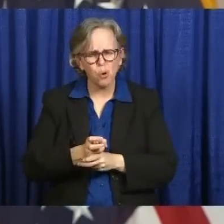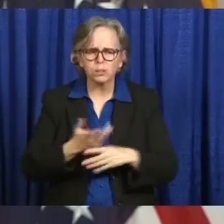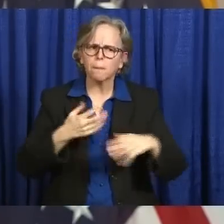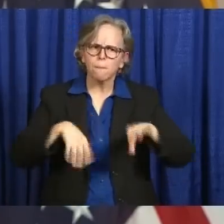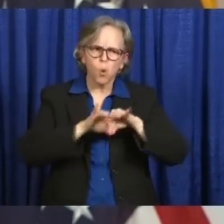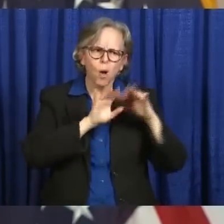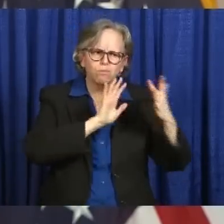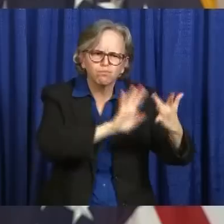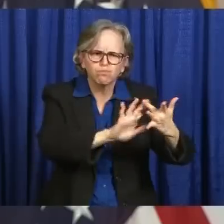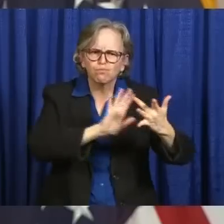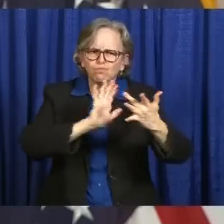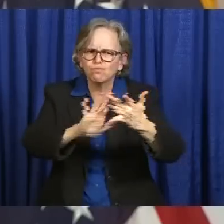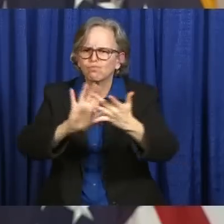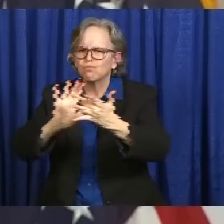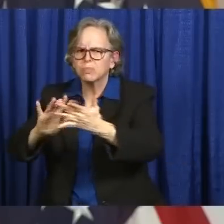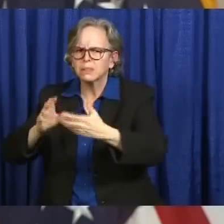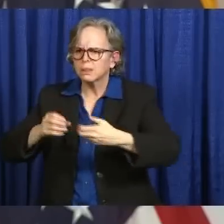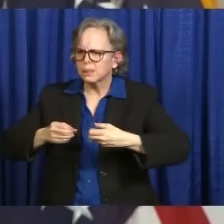DIFFICULT TO SPEND THAT MUCH